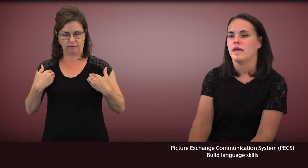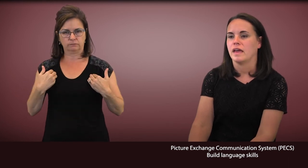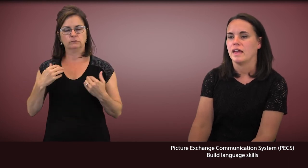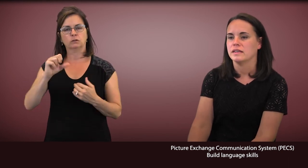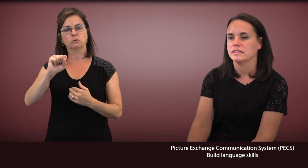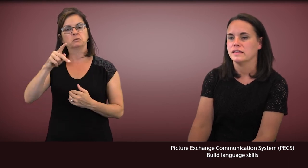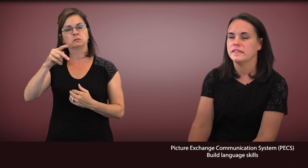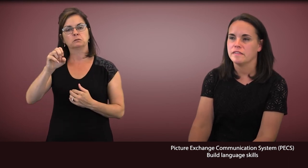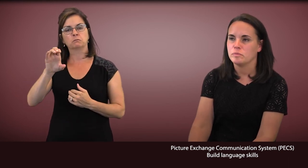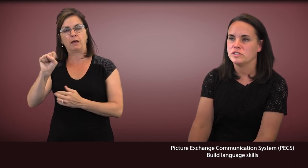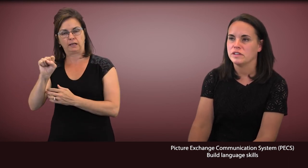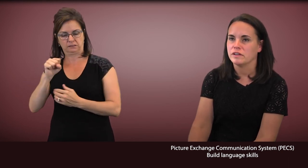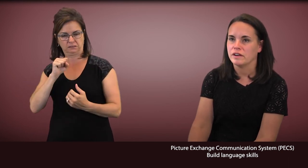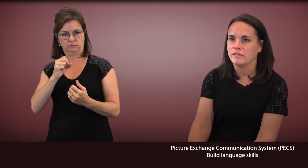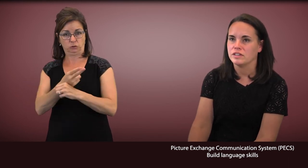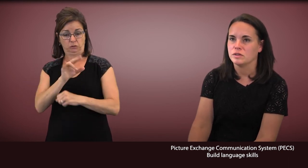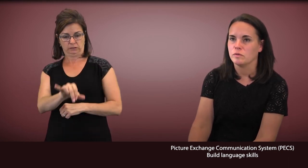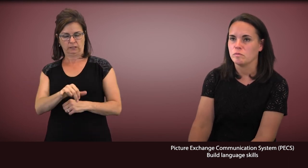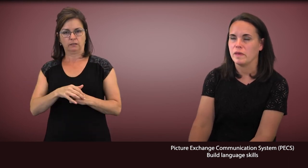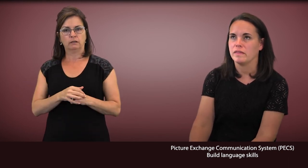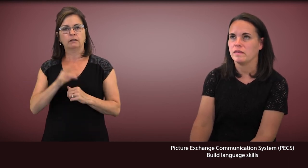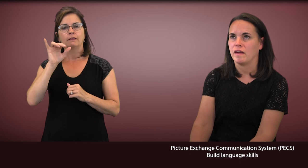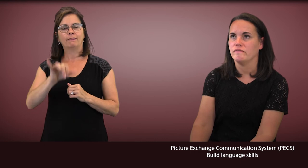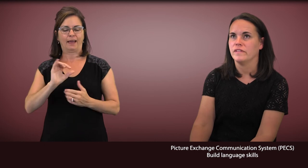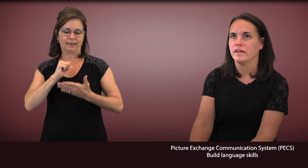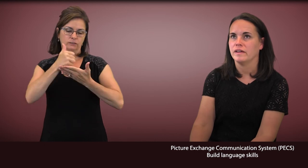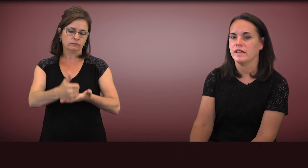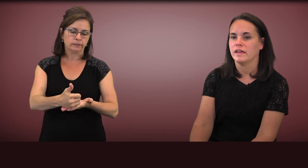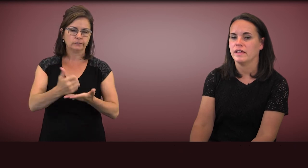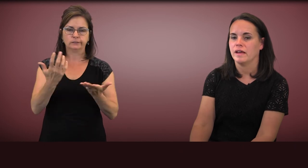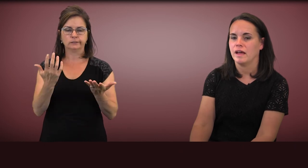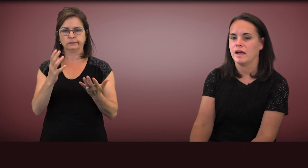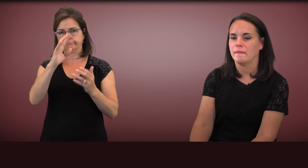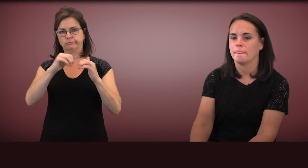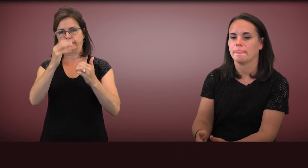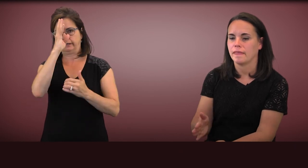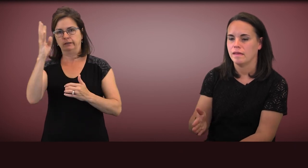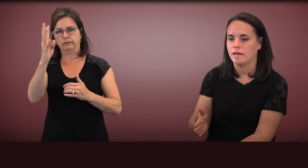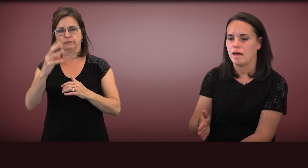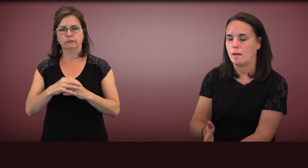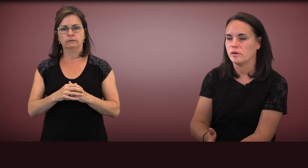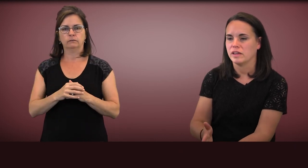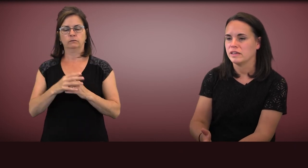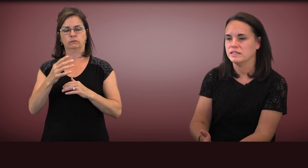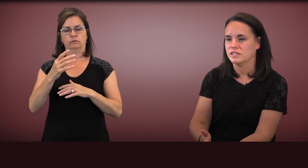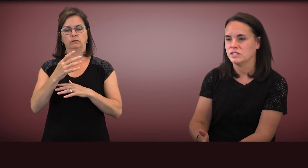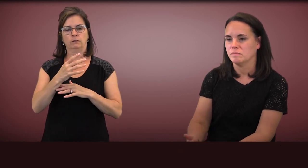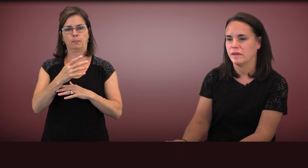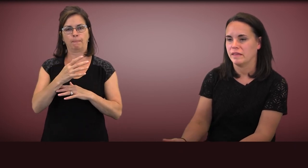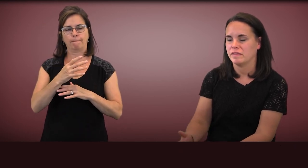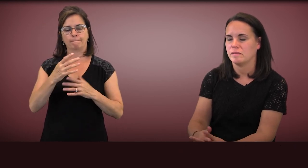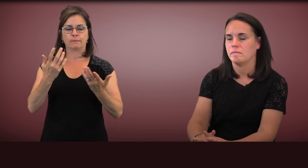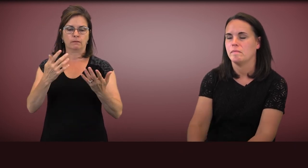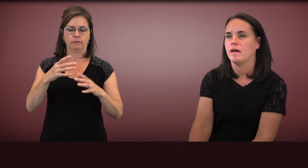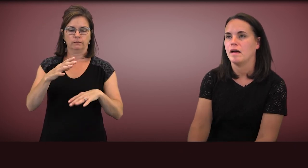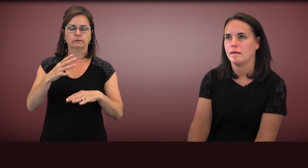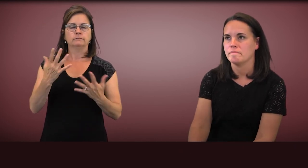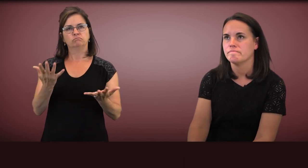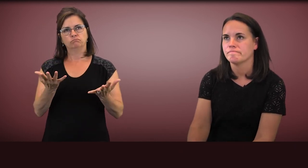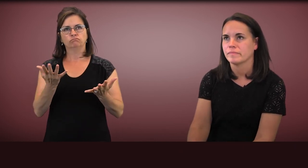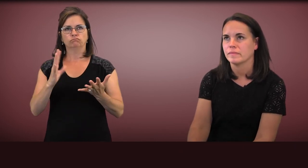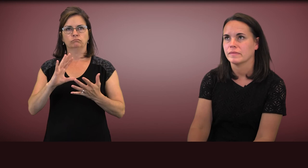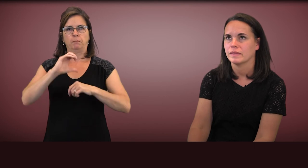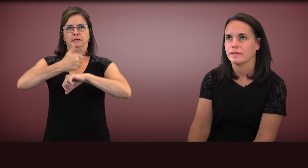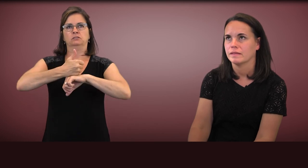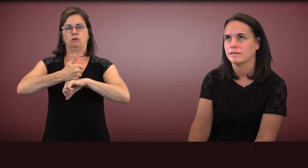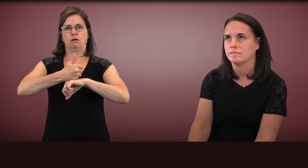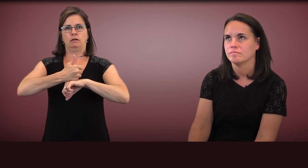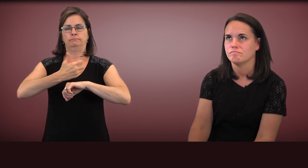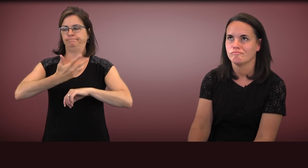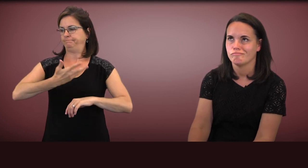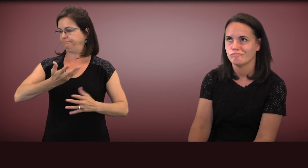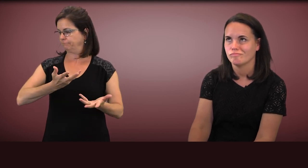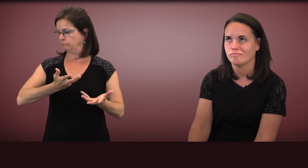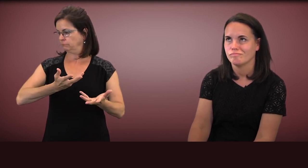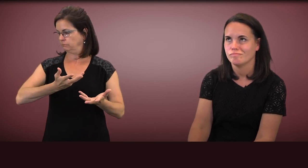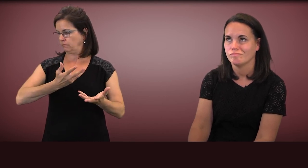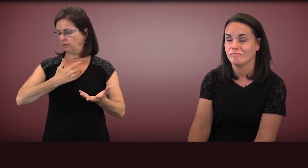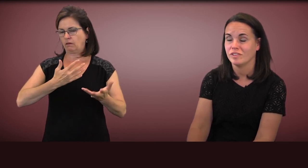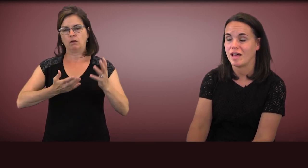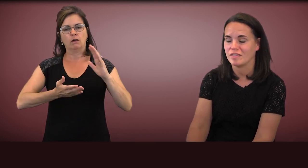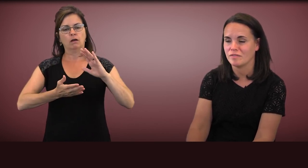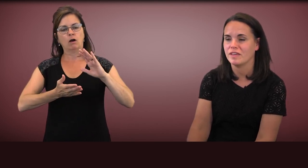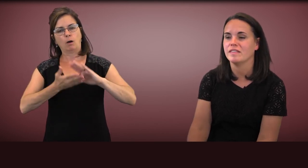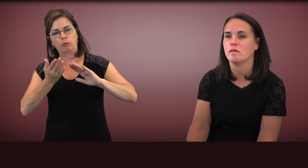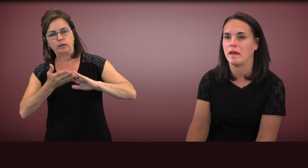This particular intervention was based on very operant condition based philosophies